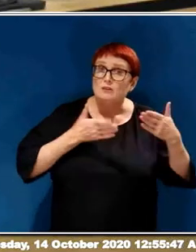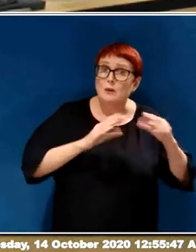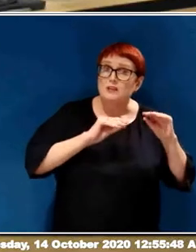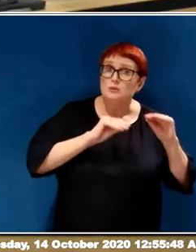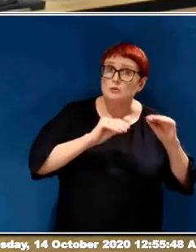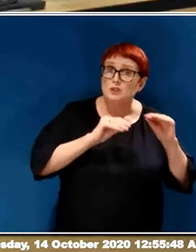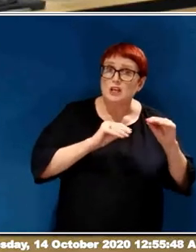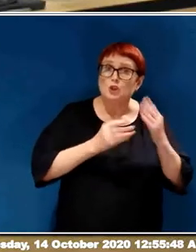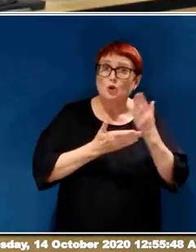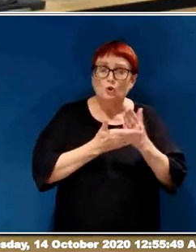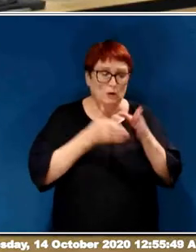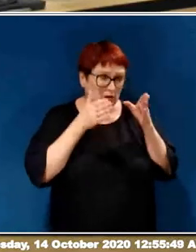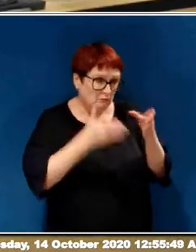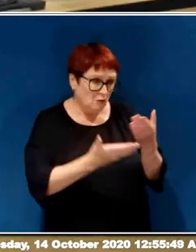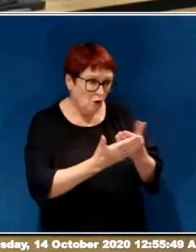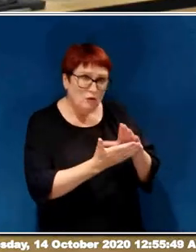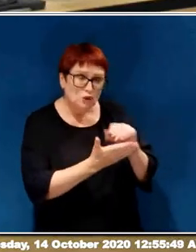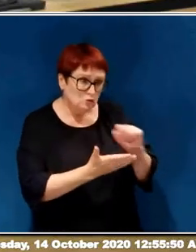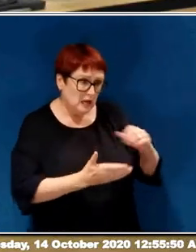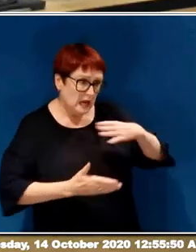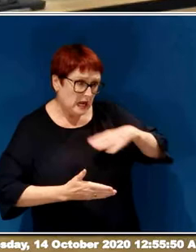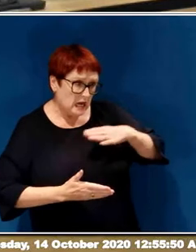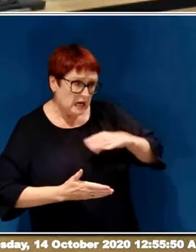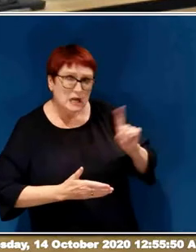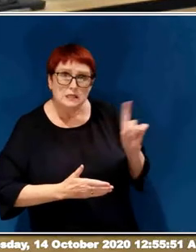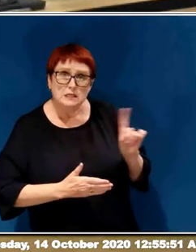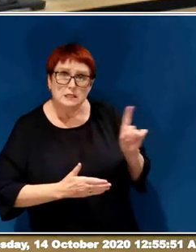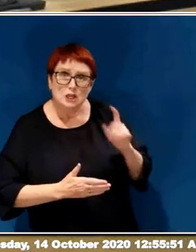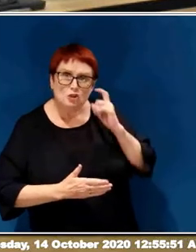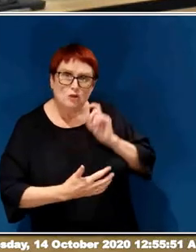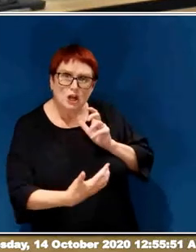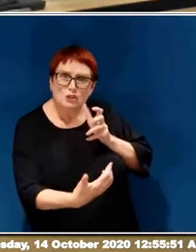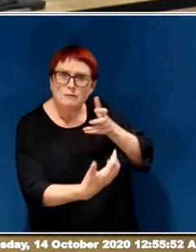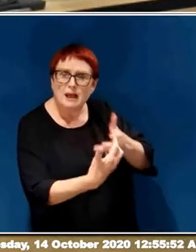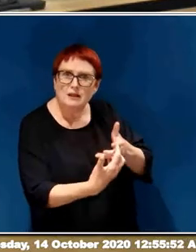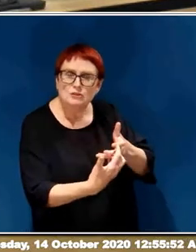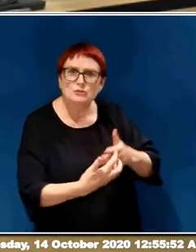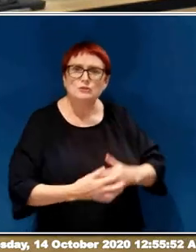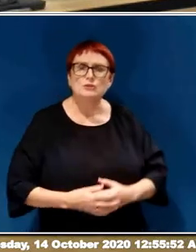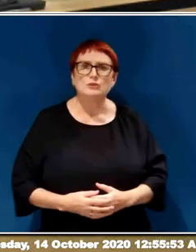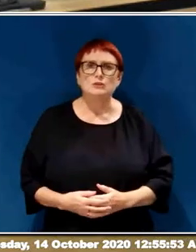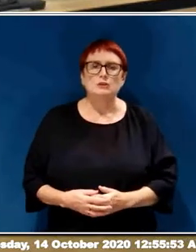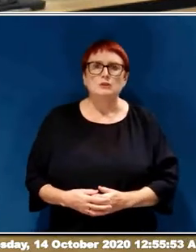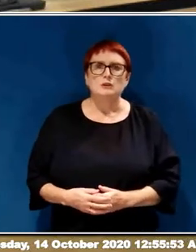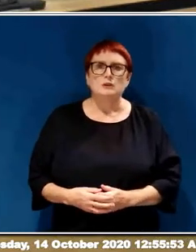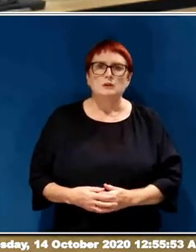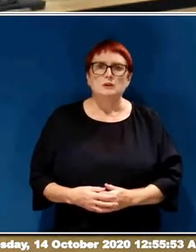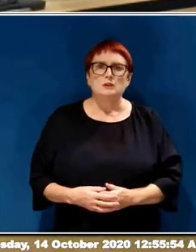reference to the specific type of disability, that is, without that categorisation?